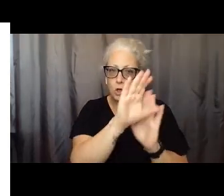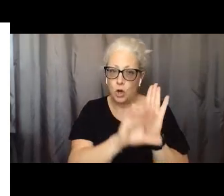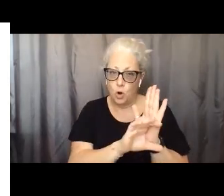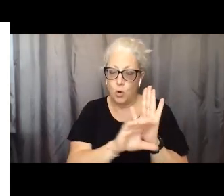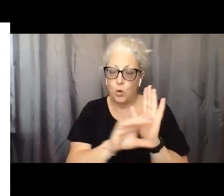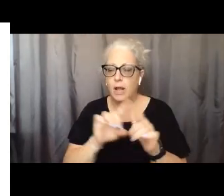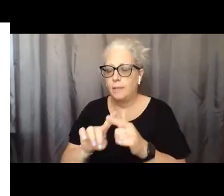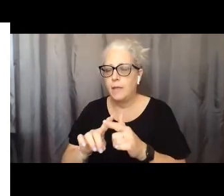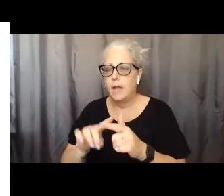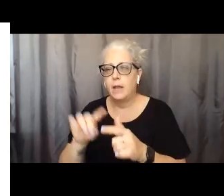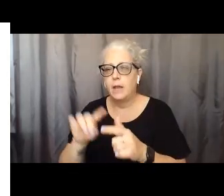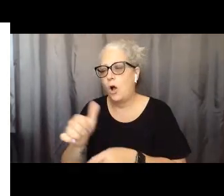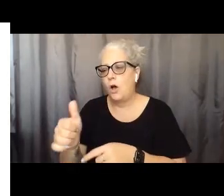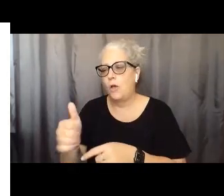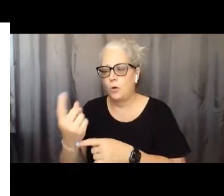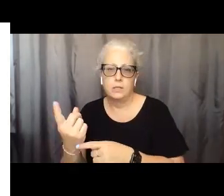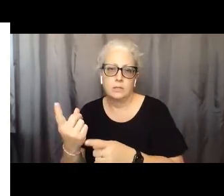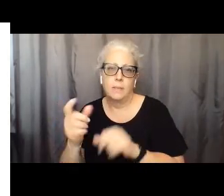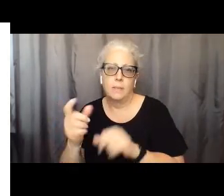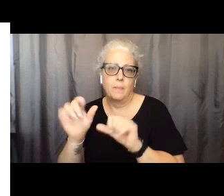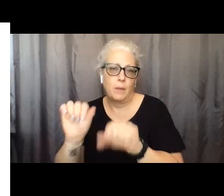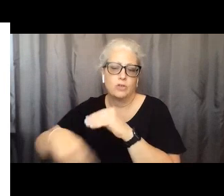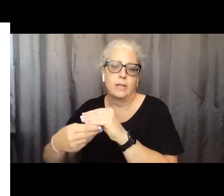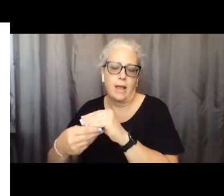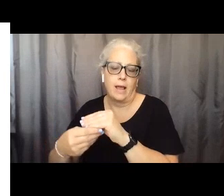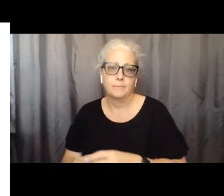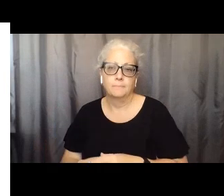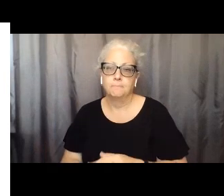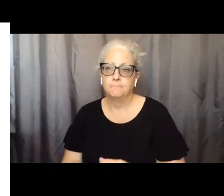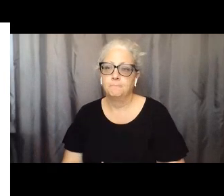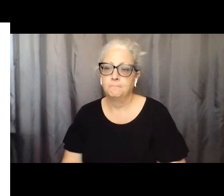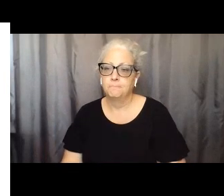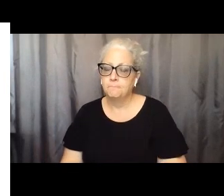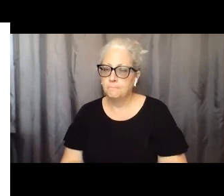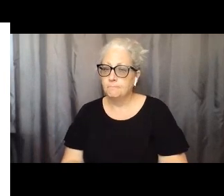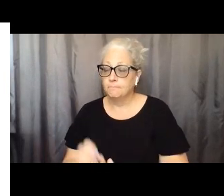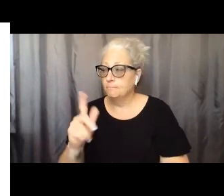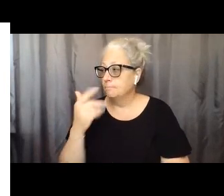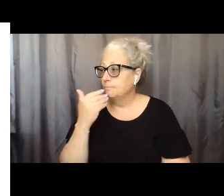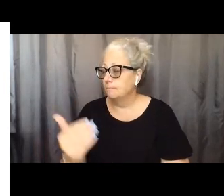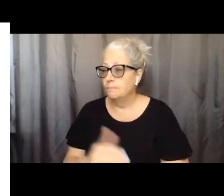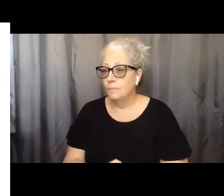[Rachelle Johnson (DES)] Wonderful. [Rachelle Johnson (DES)] Thanks for answering that question, Roby. [Rachelle Johnson (DES)] We don't have any new